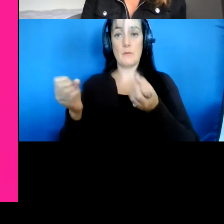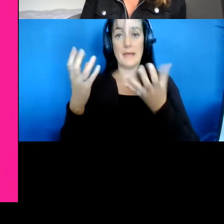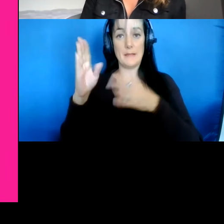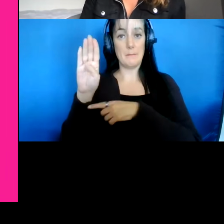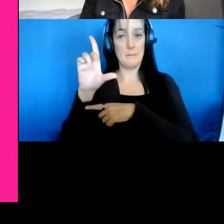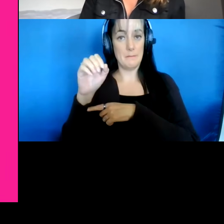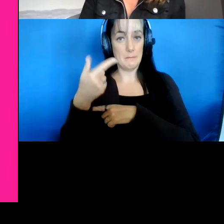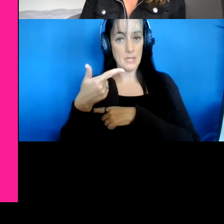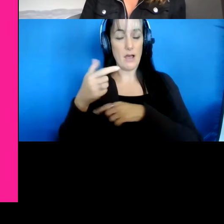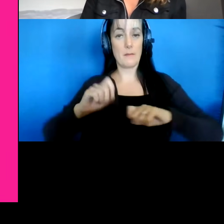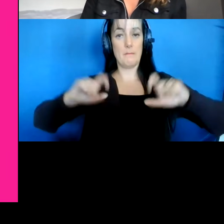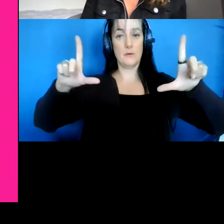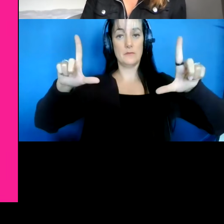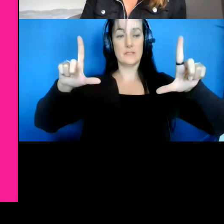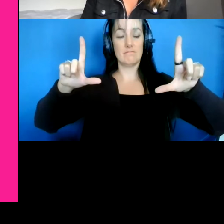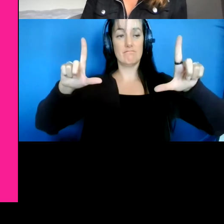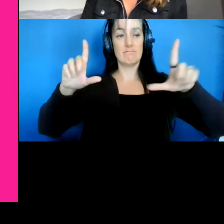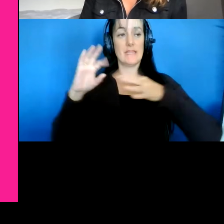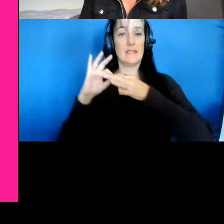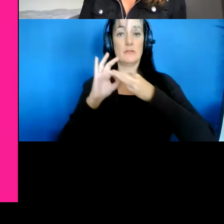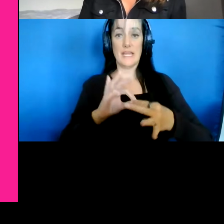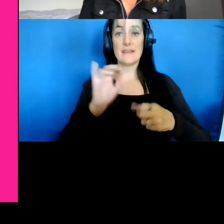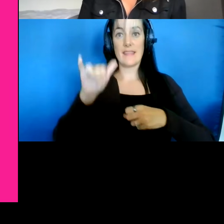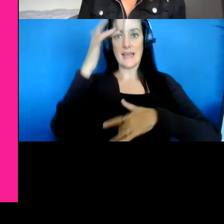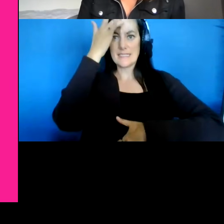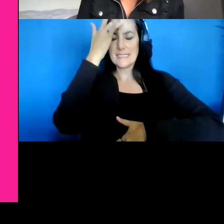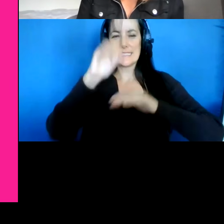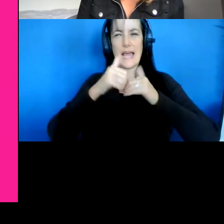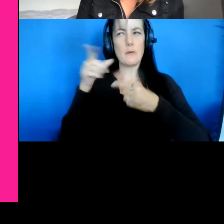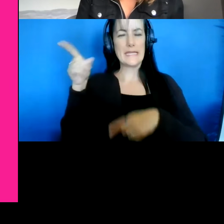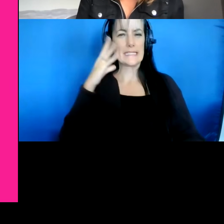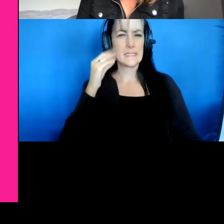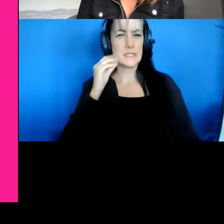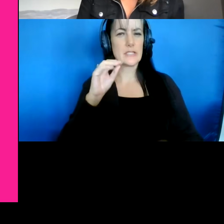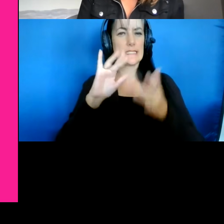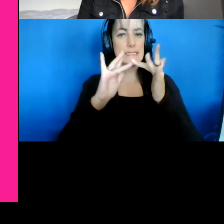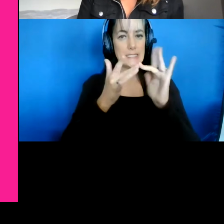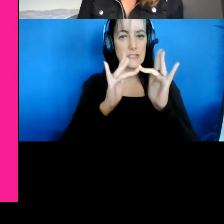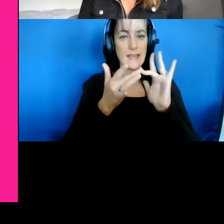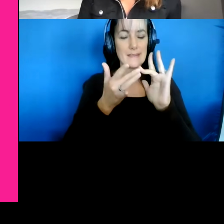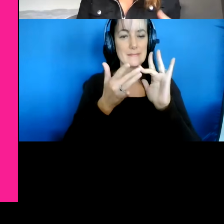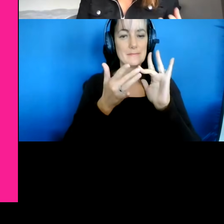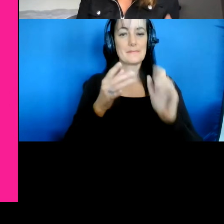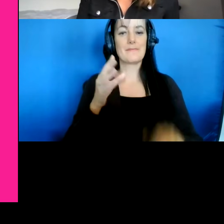and how he experiences the web. In his post, which I loved about motor impairment, he says